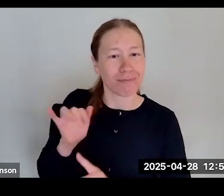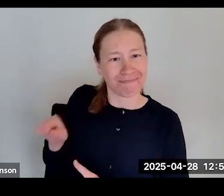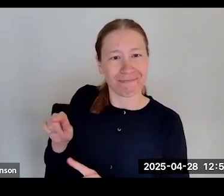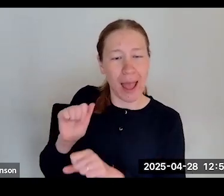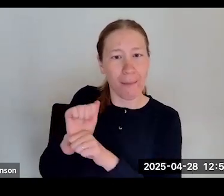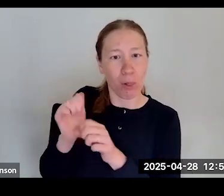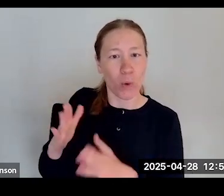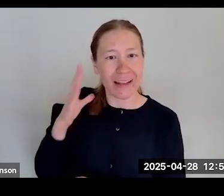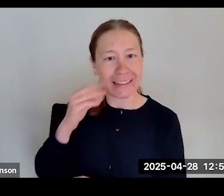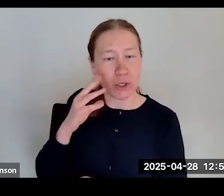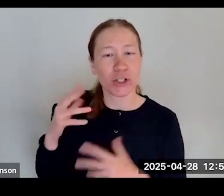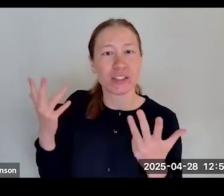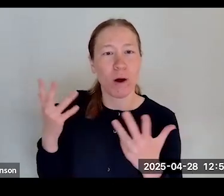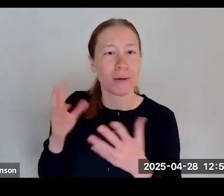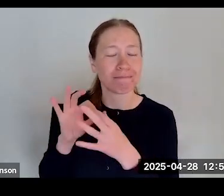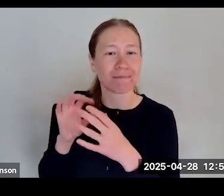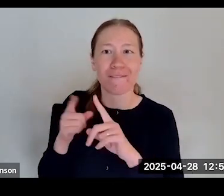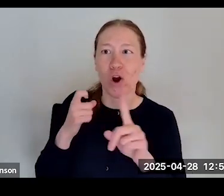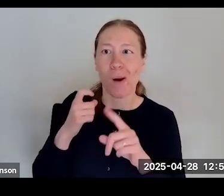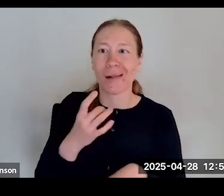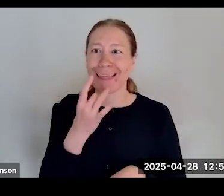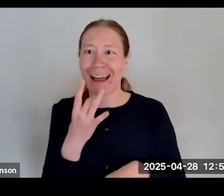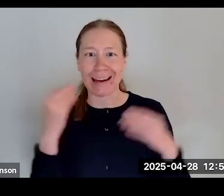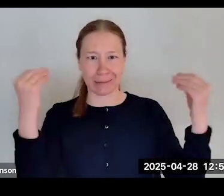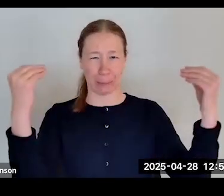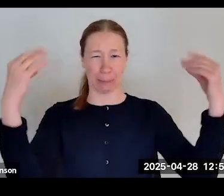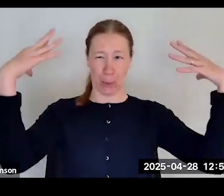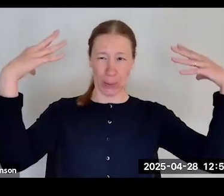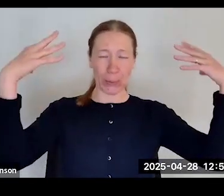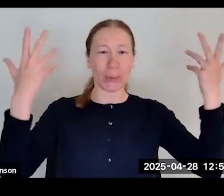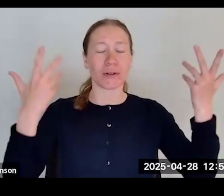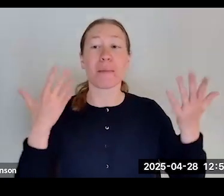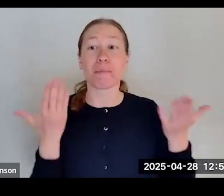related to bright overhead lighting, increased auditory input.